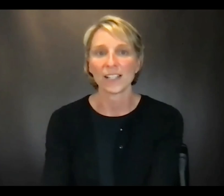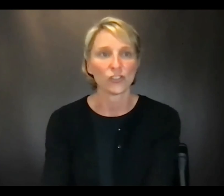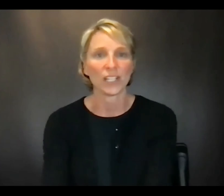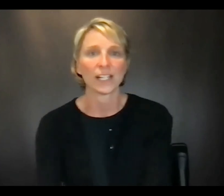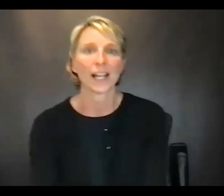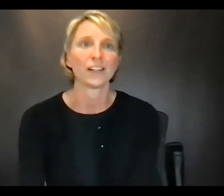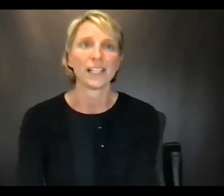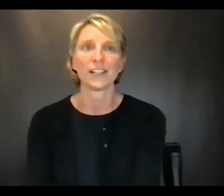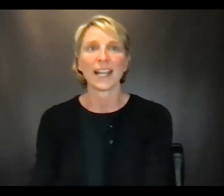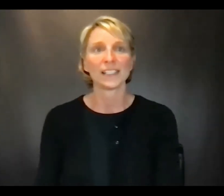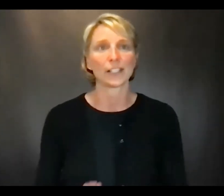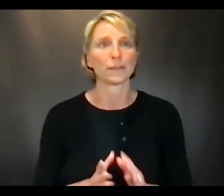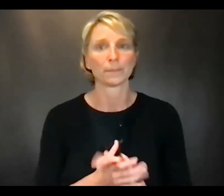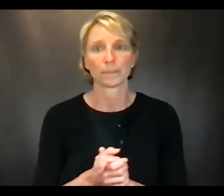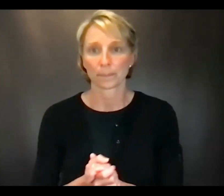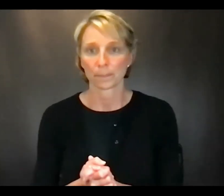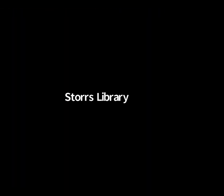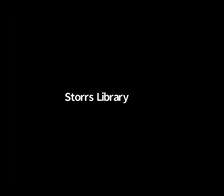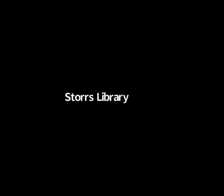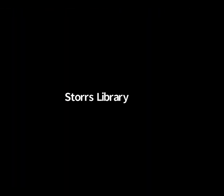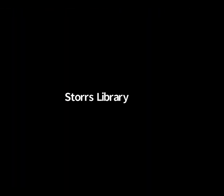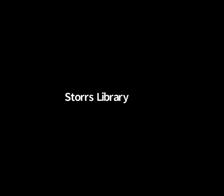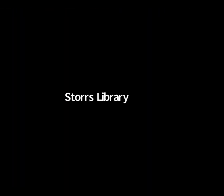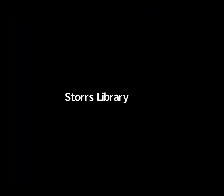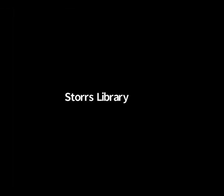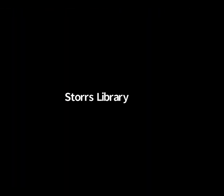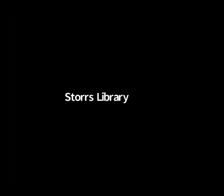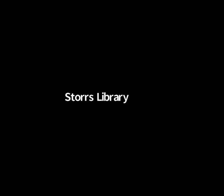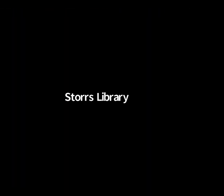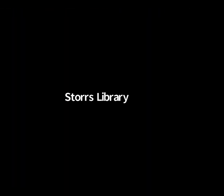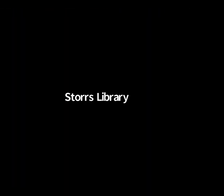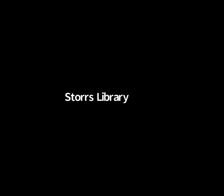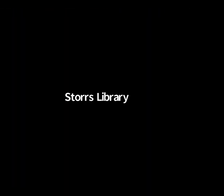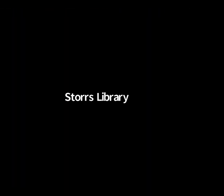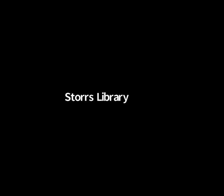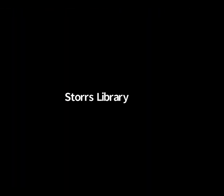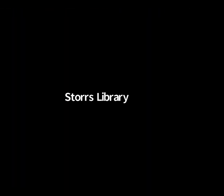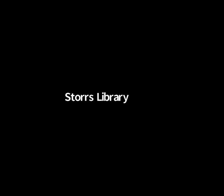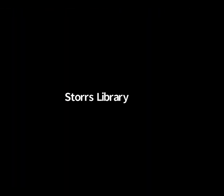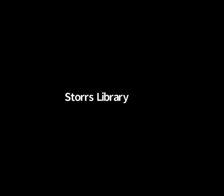Jean and I can answer? Heidi, we have a question in the chat that says, "Can you speak to the